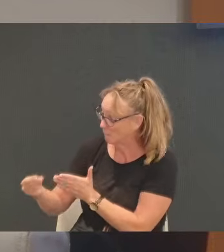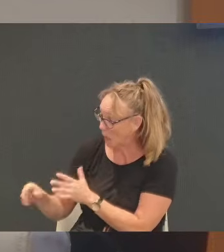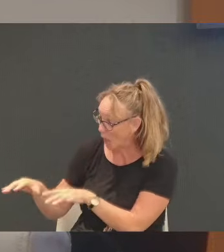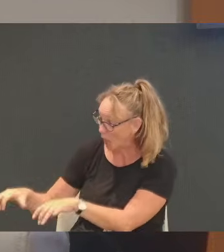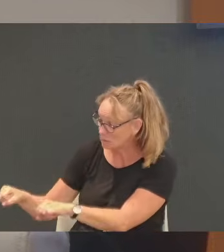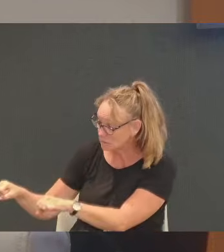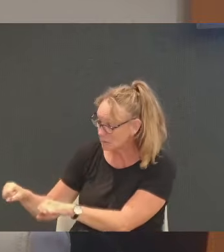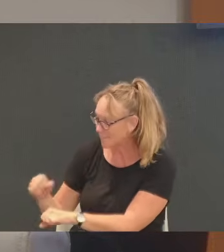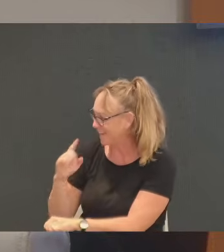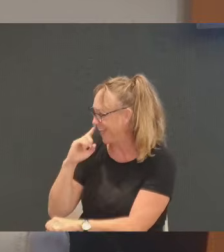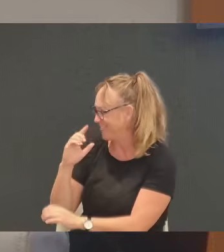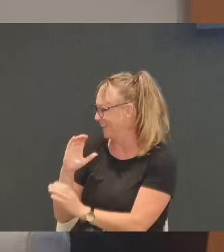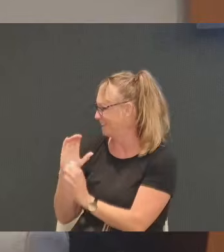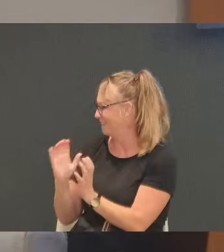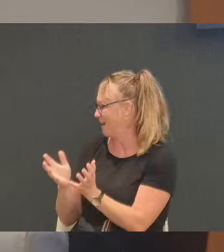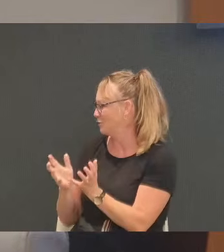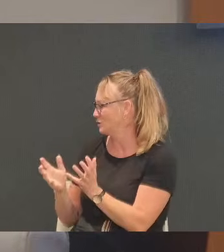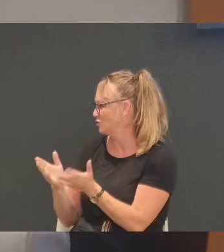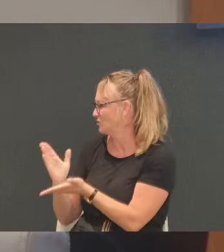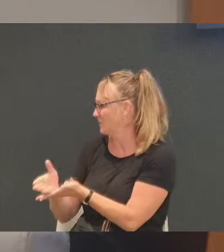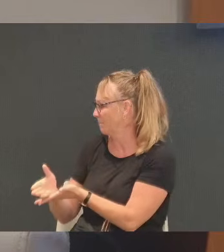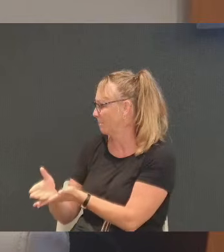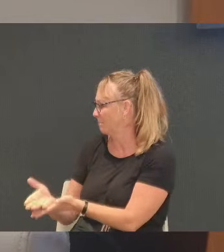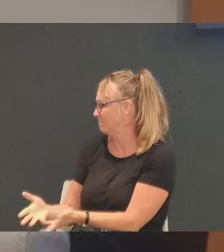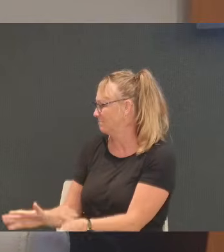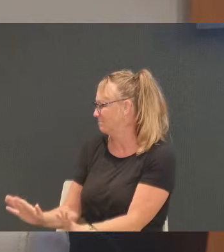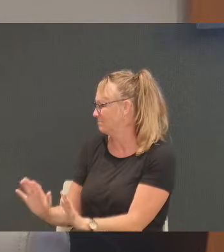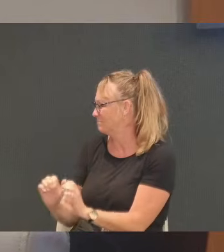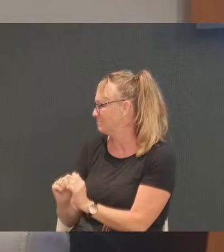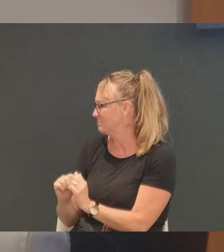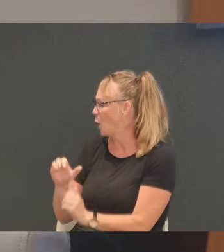my knowledge stopped several months ago and ODOT had decided that they at this point in time did